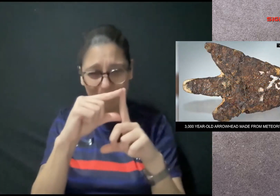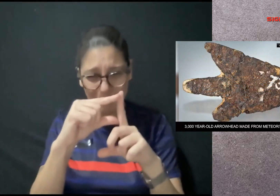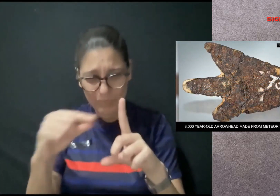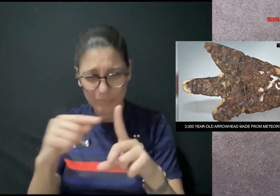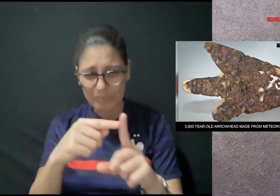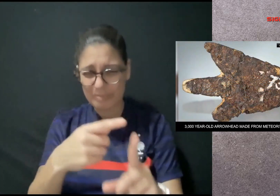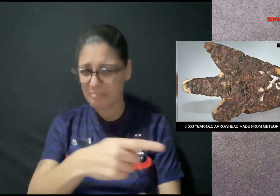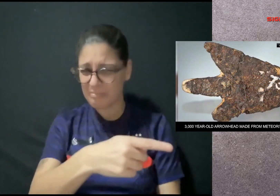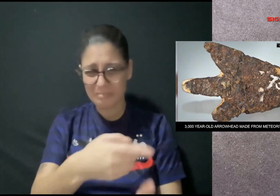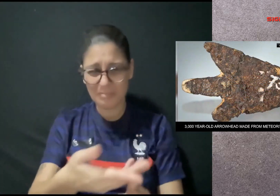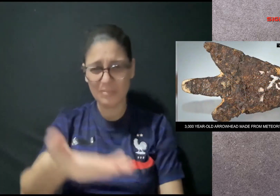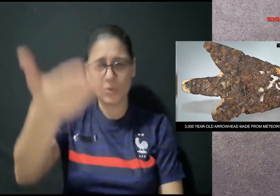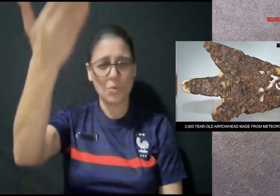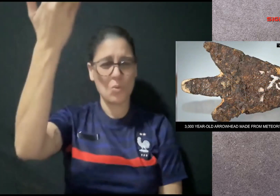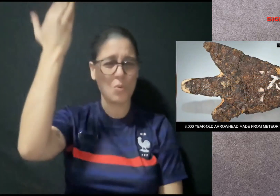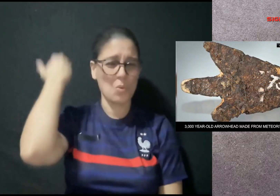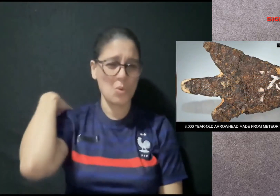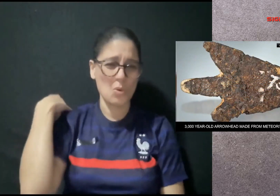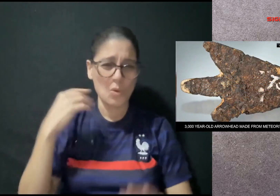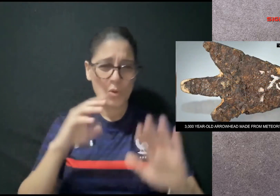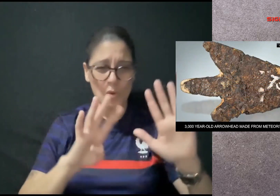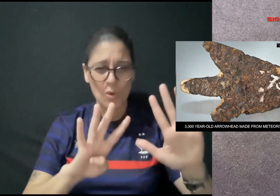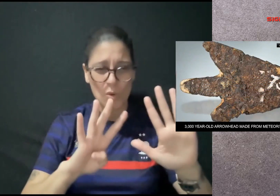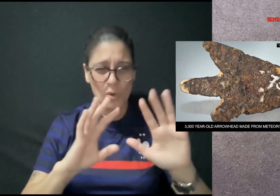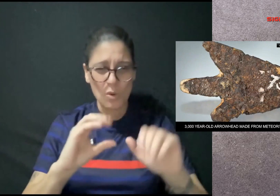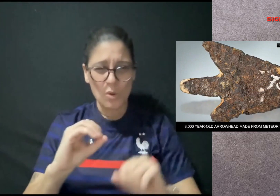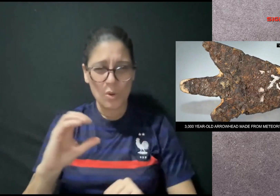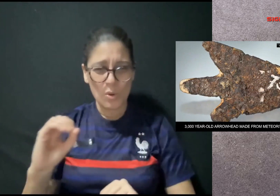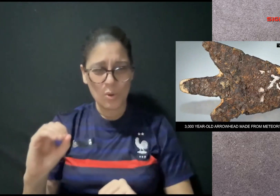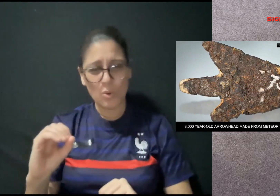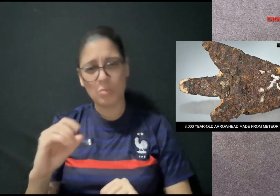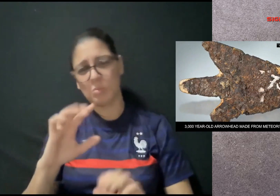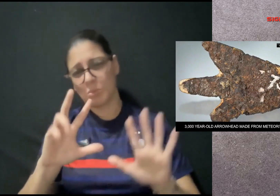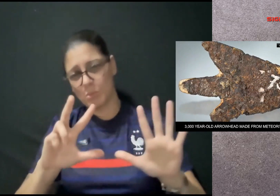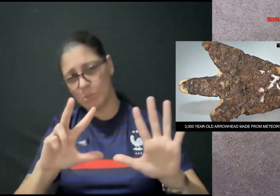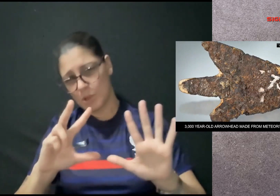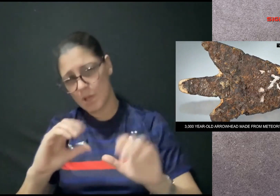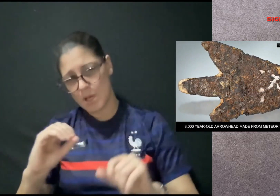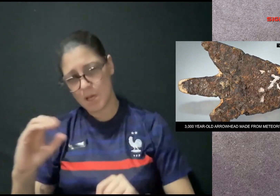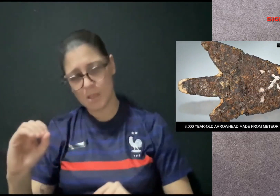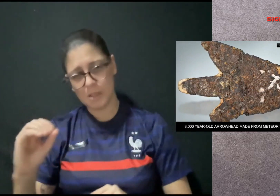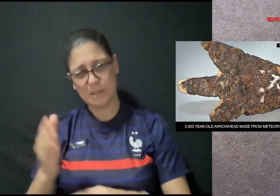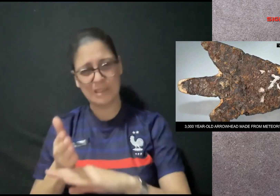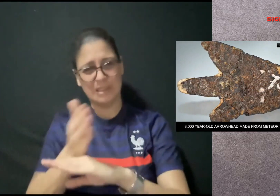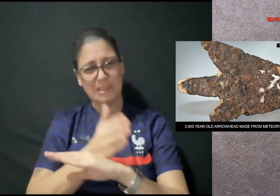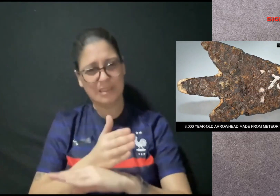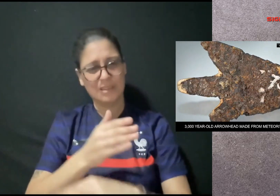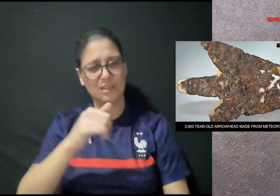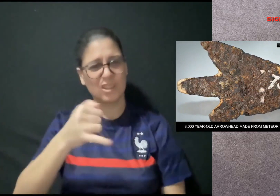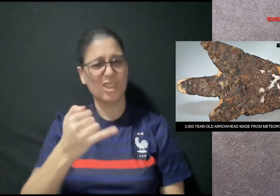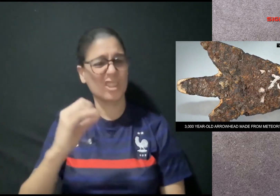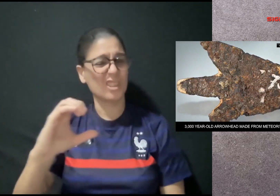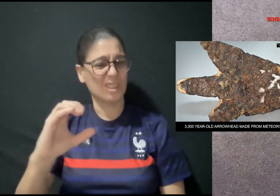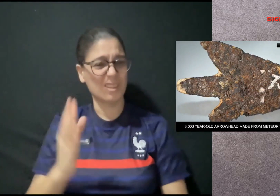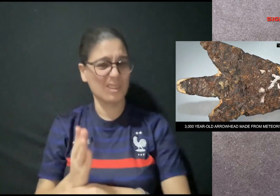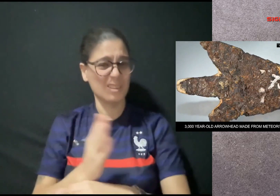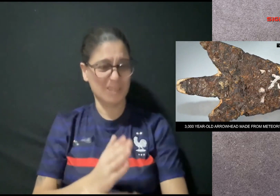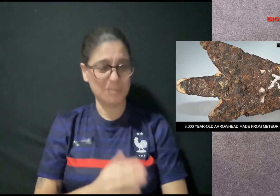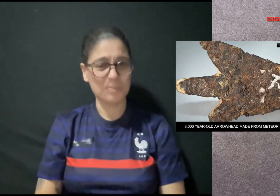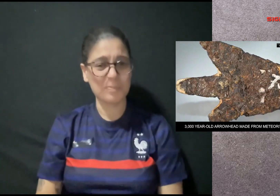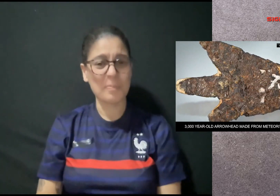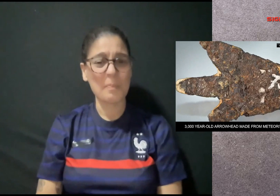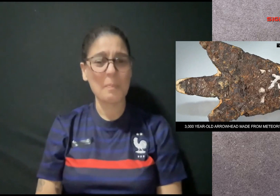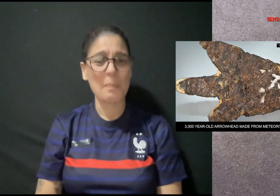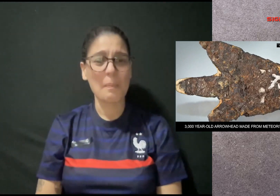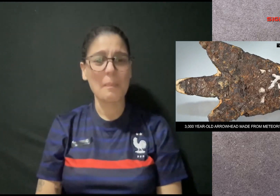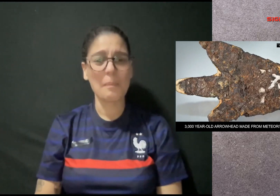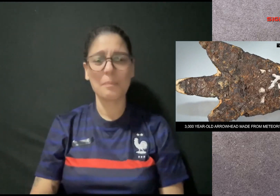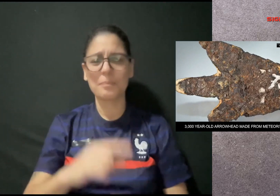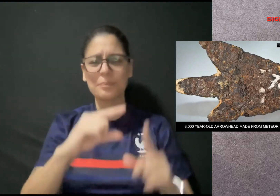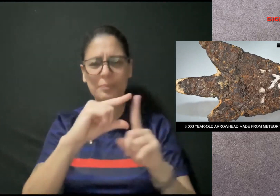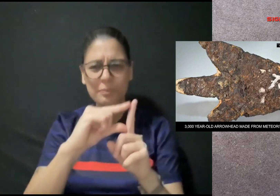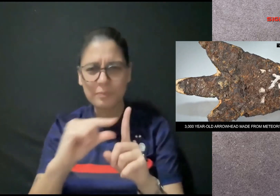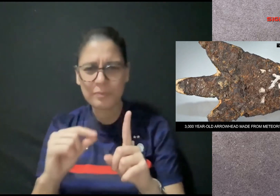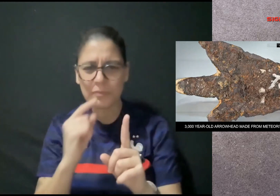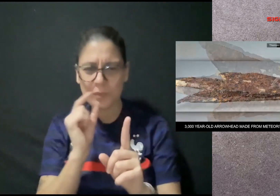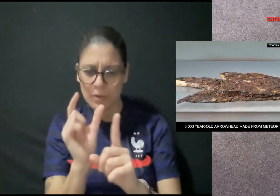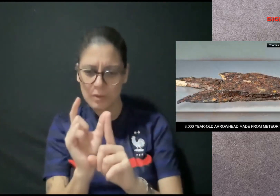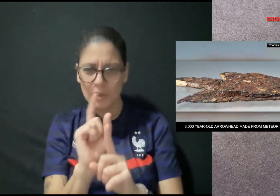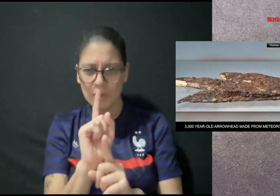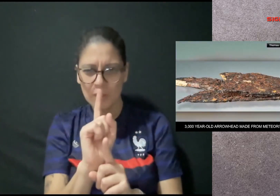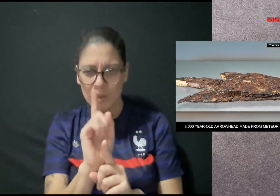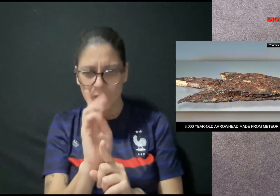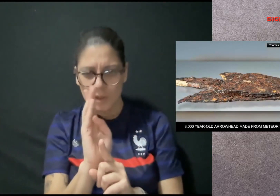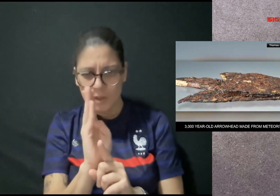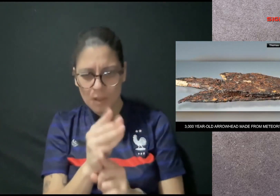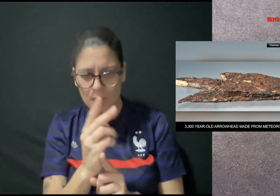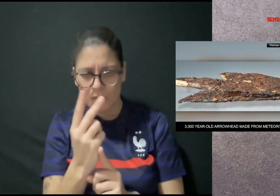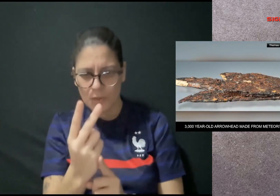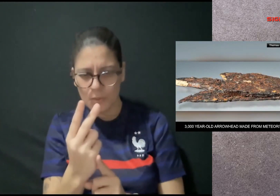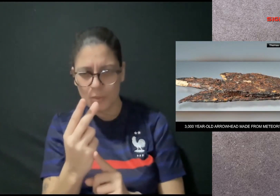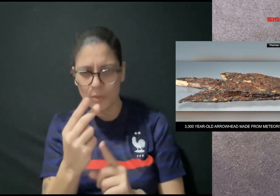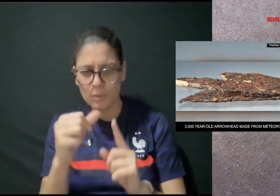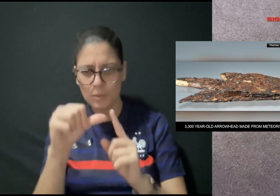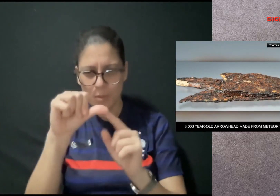researchers say the arrowhead dates back to between 900 and 800 BC